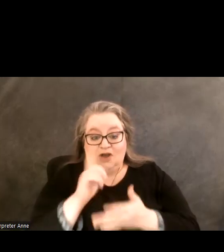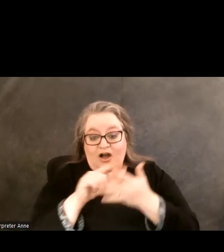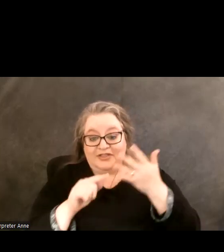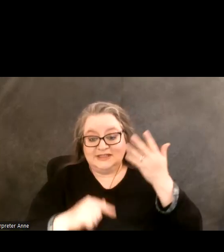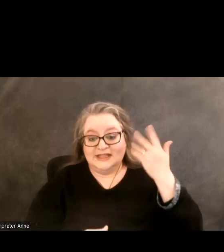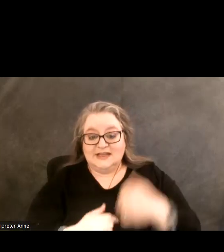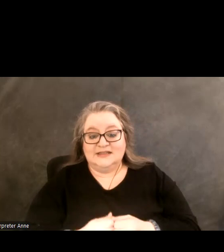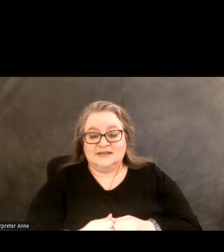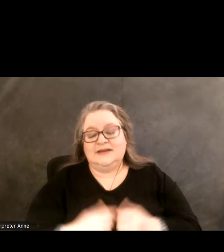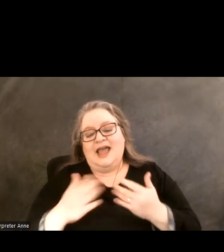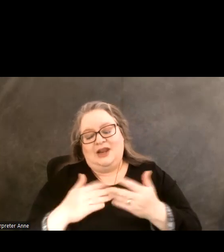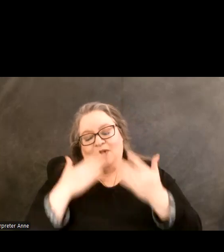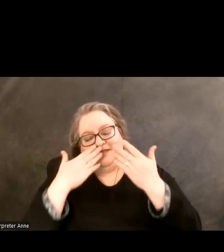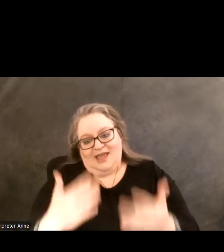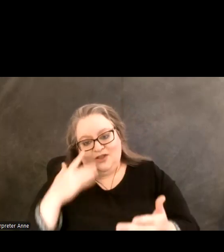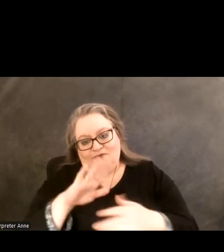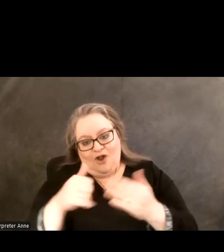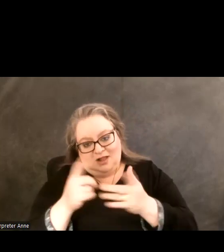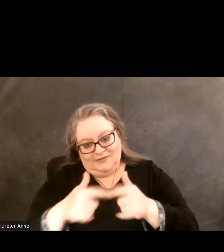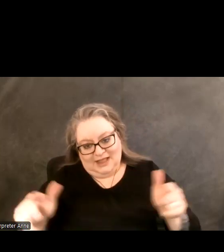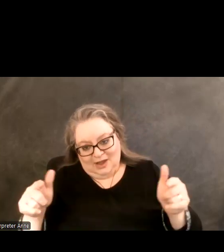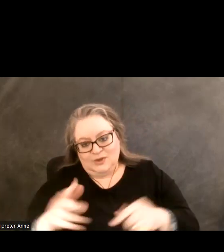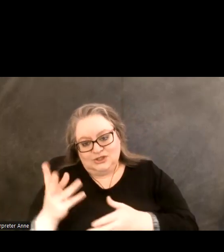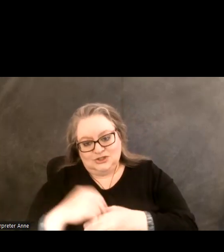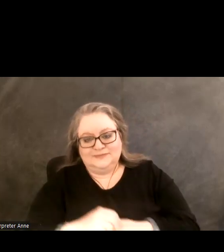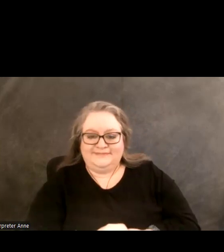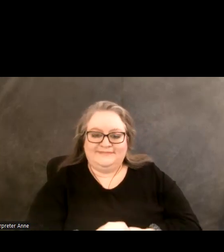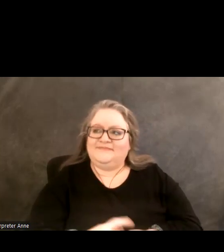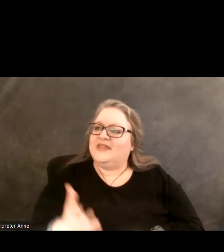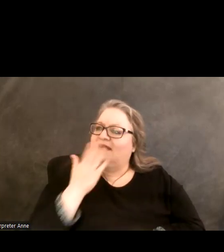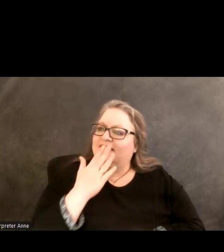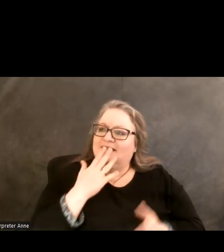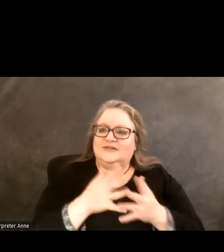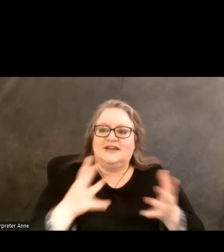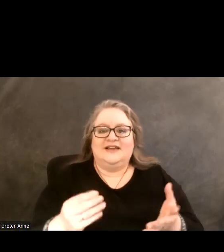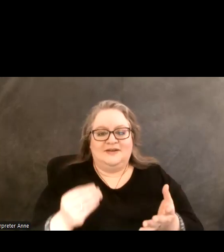Yeah, anyway, thank you for all the language. Thank you, and thank you so much for being